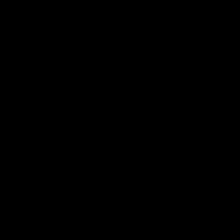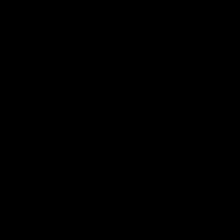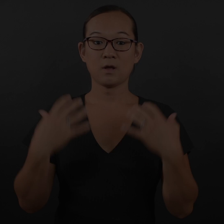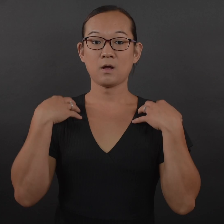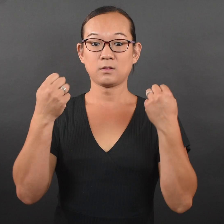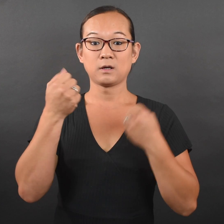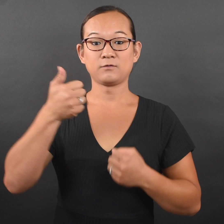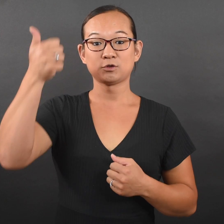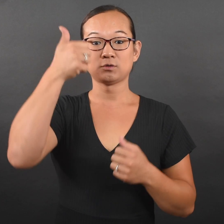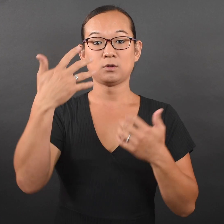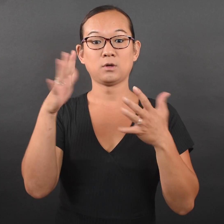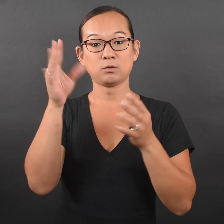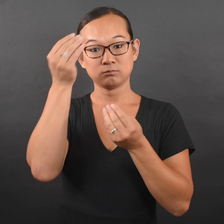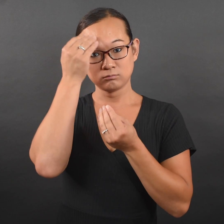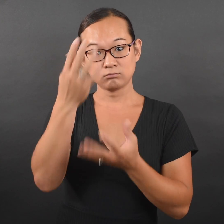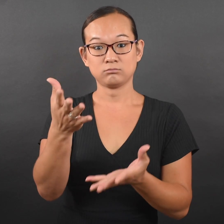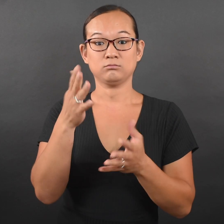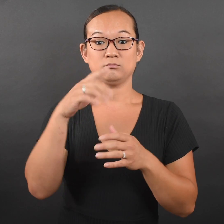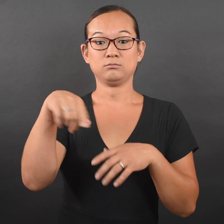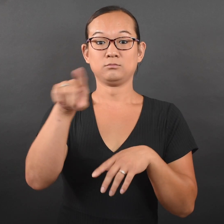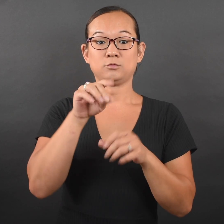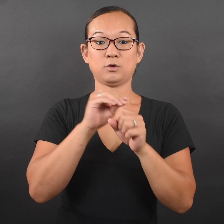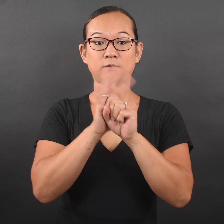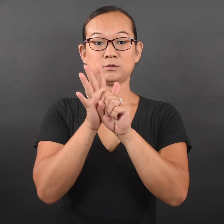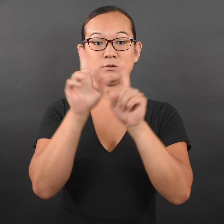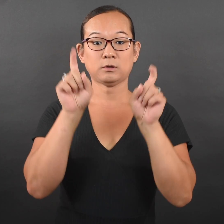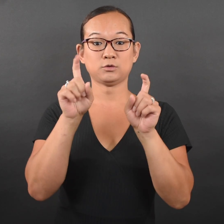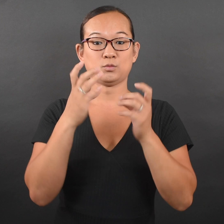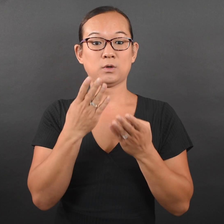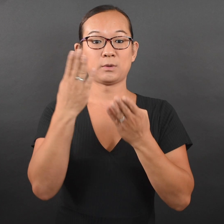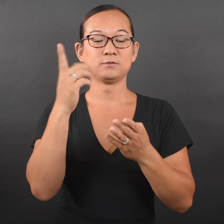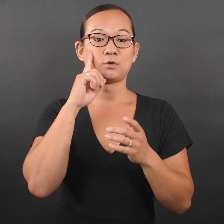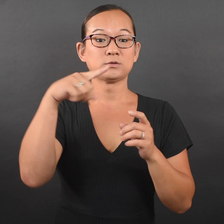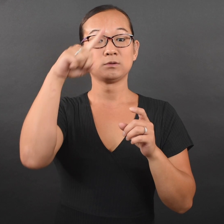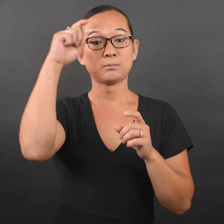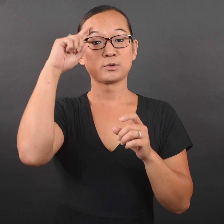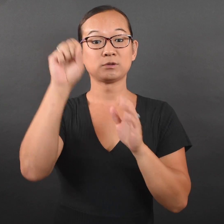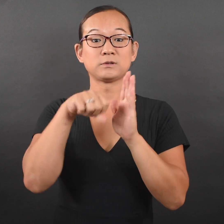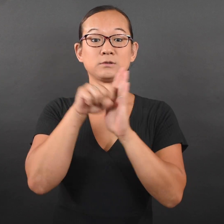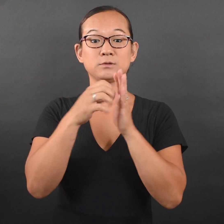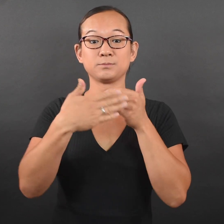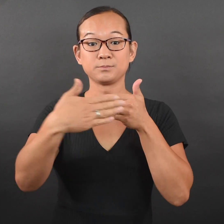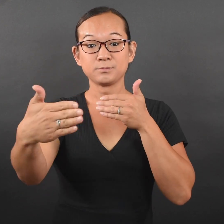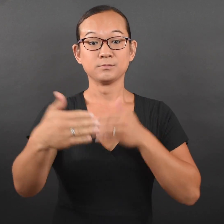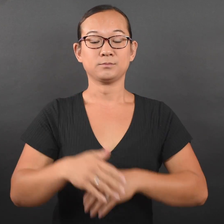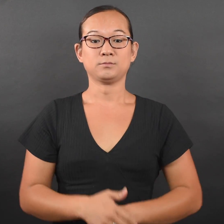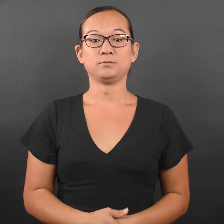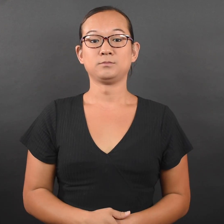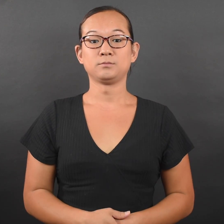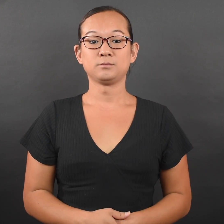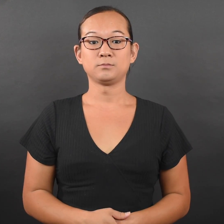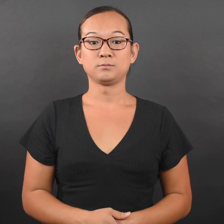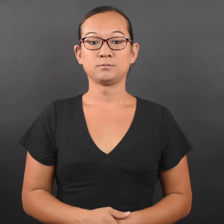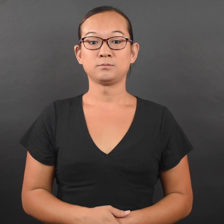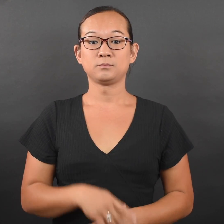Health officials outline COVID-19 testing recommendations for summer season